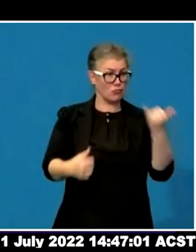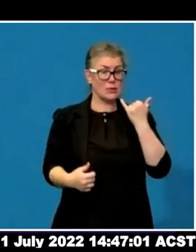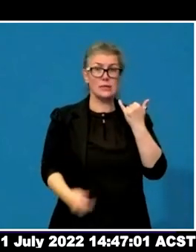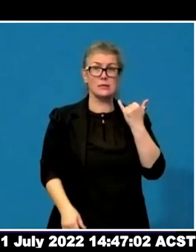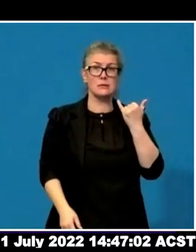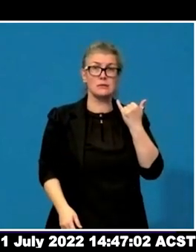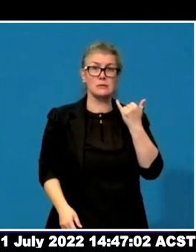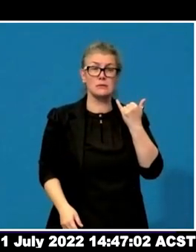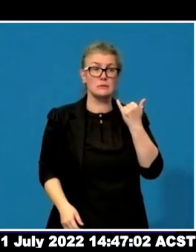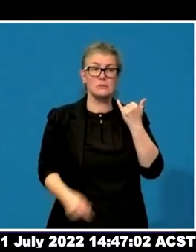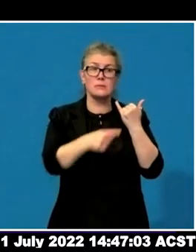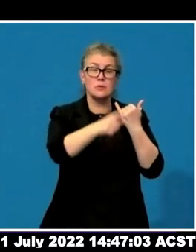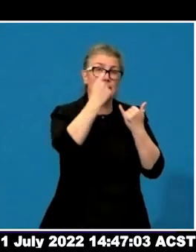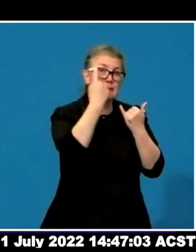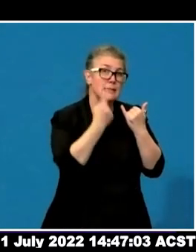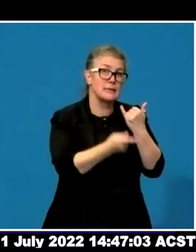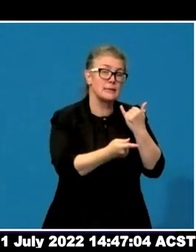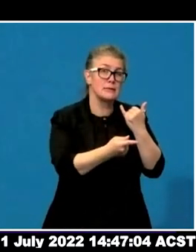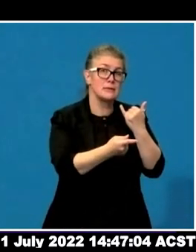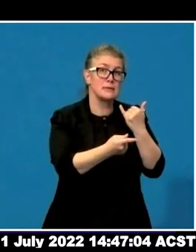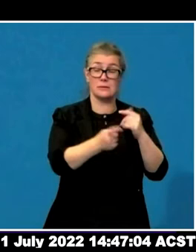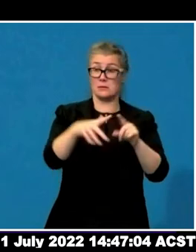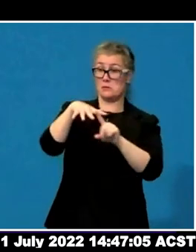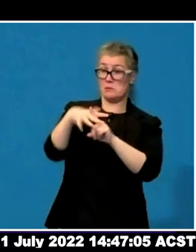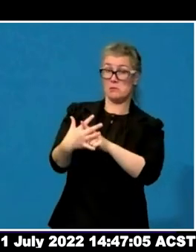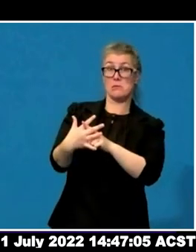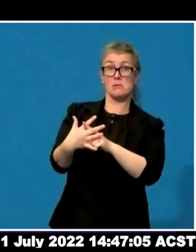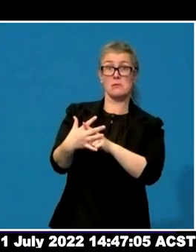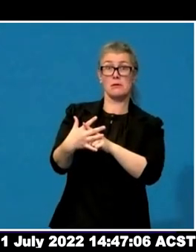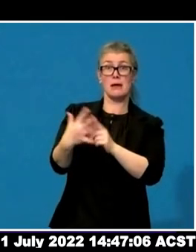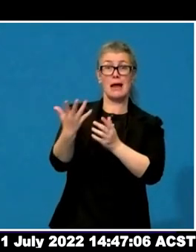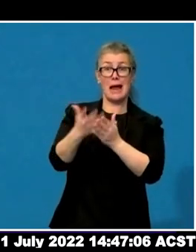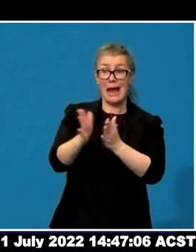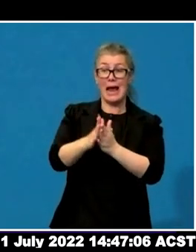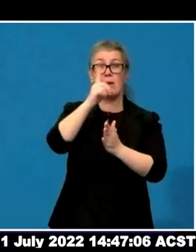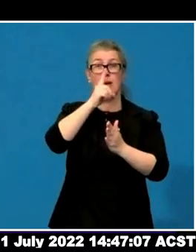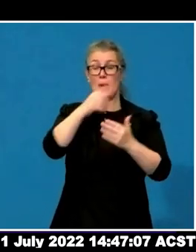And they don't understand the context of how it is that people live in remote and very